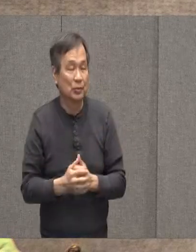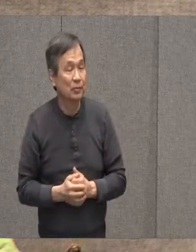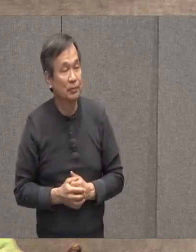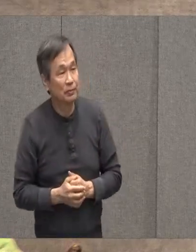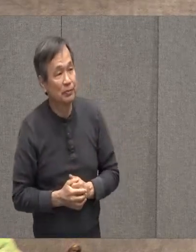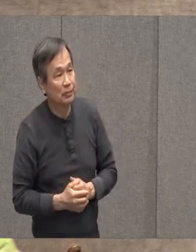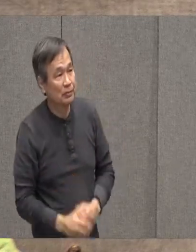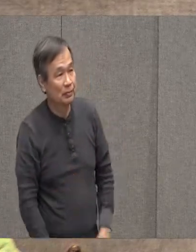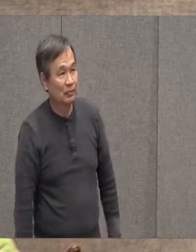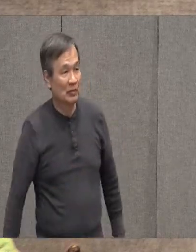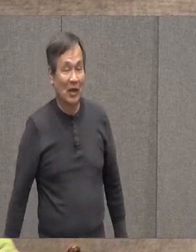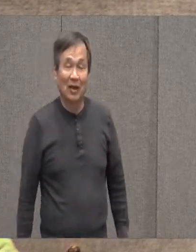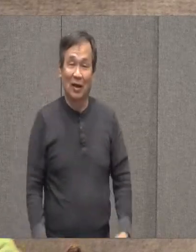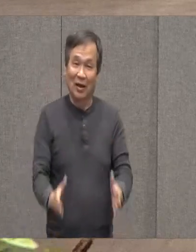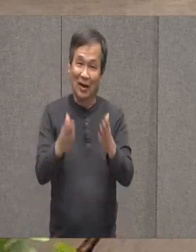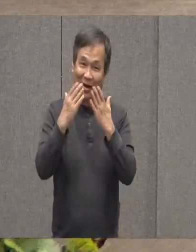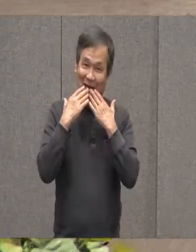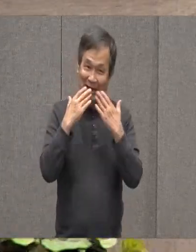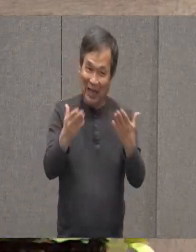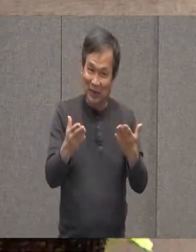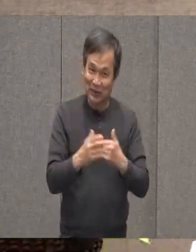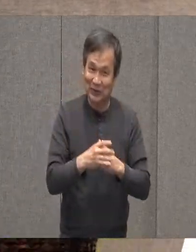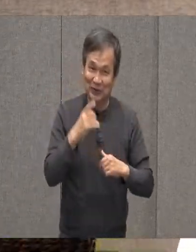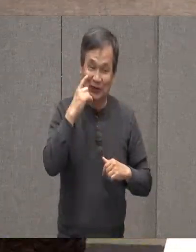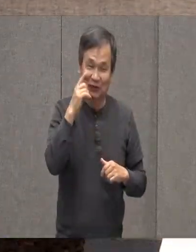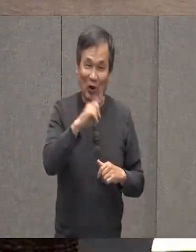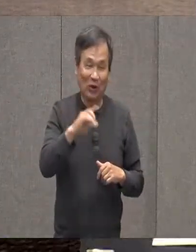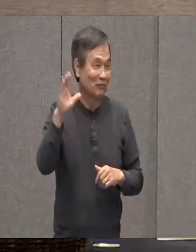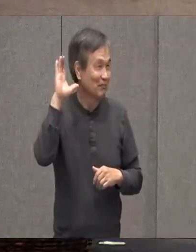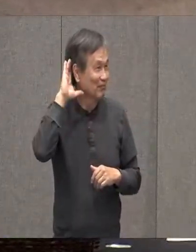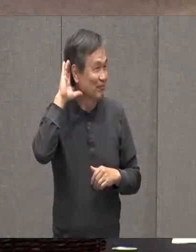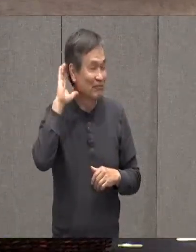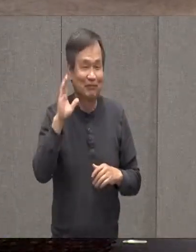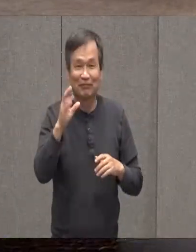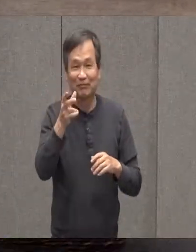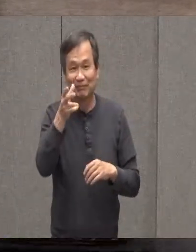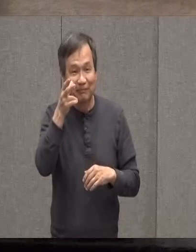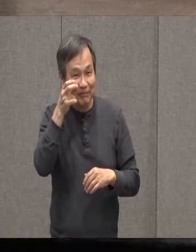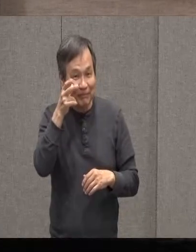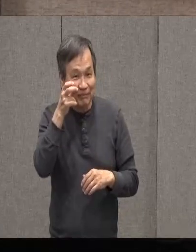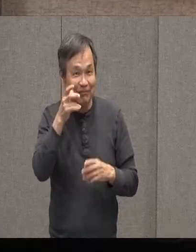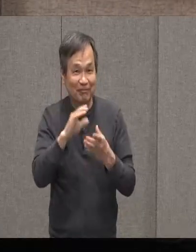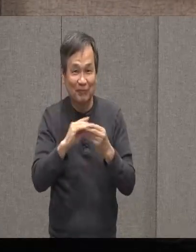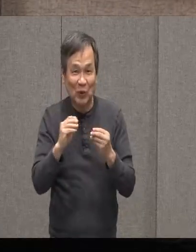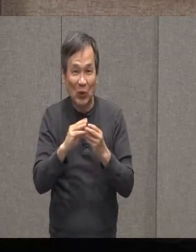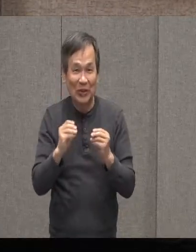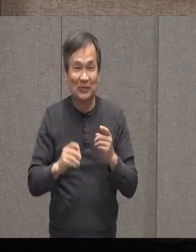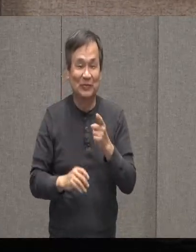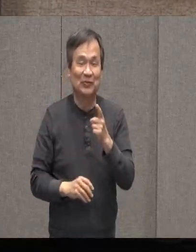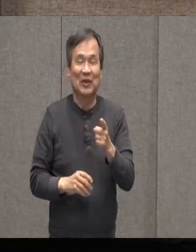Thank you for listening to this story with me guys. So now we're going to think about out